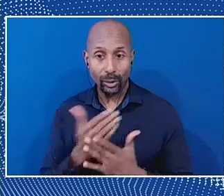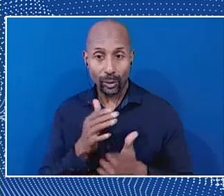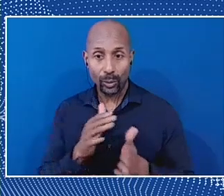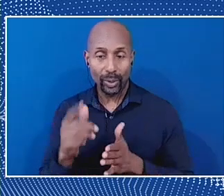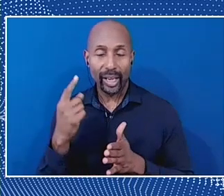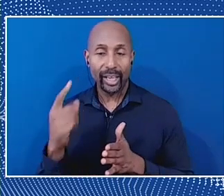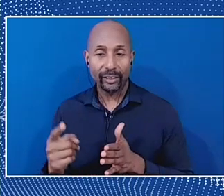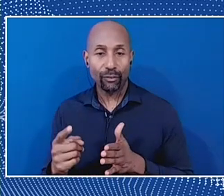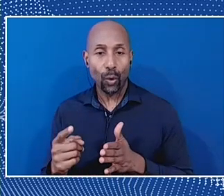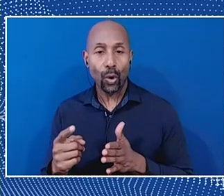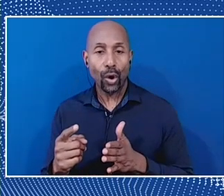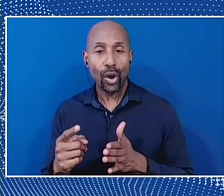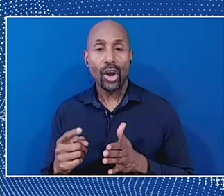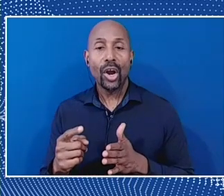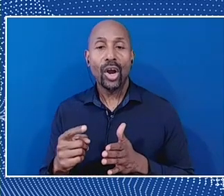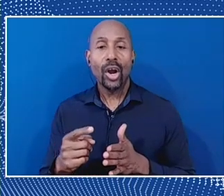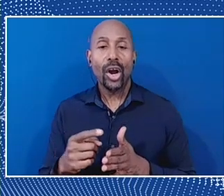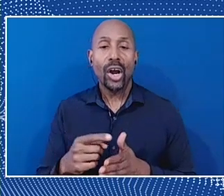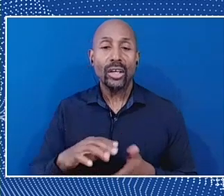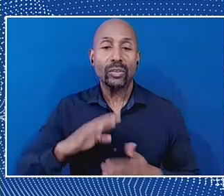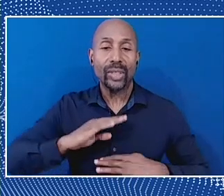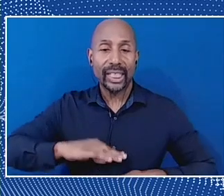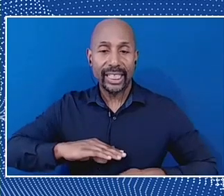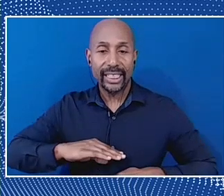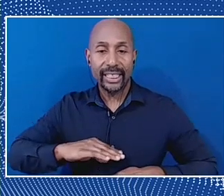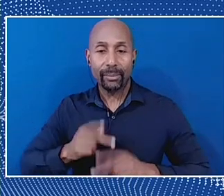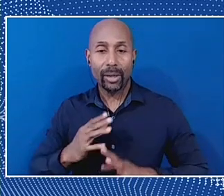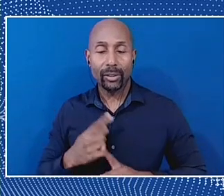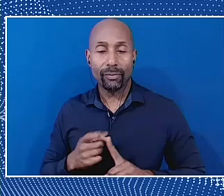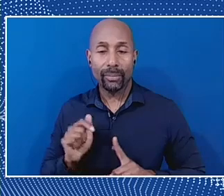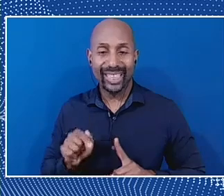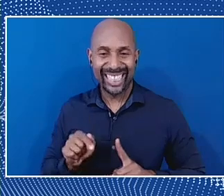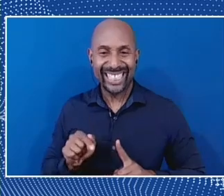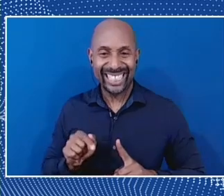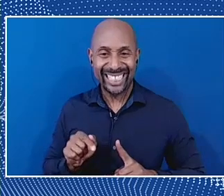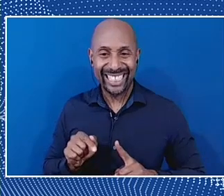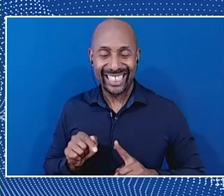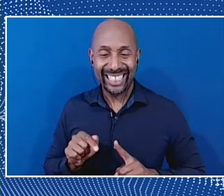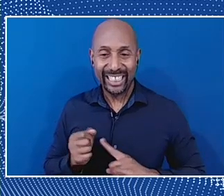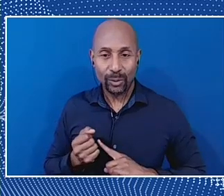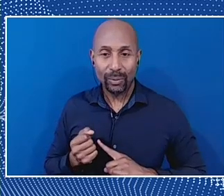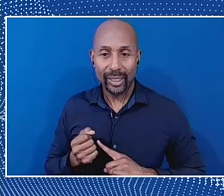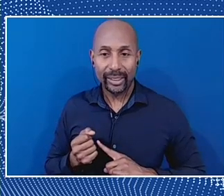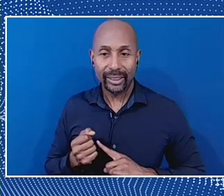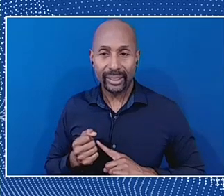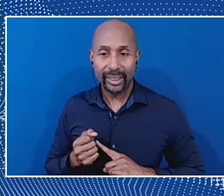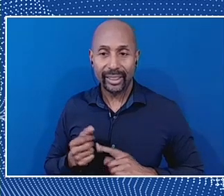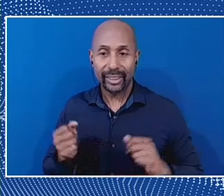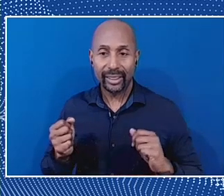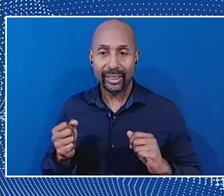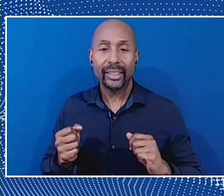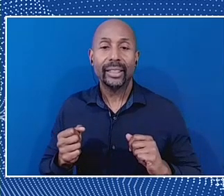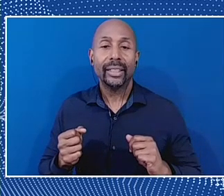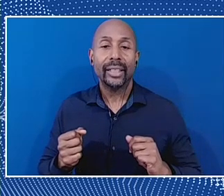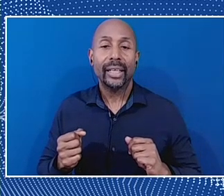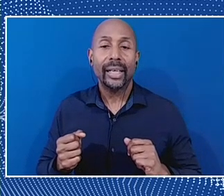Borrowers that were most in need currently or at a period of the student loan history . With the waivers, actual no payments or